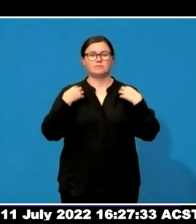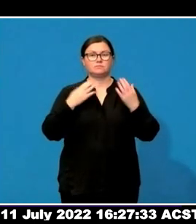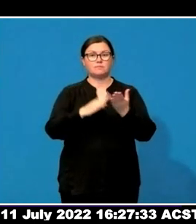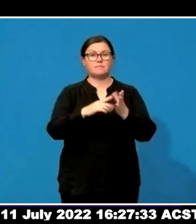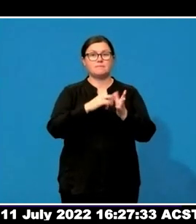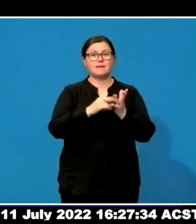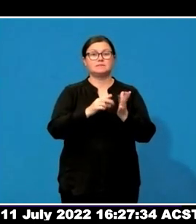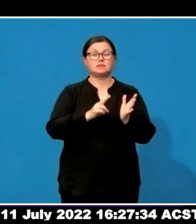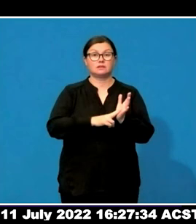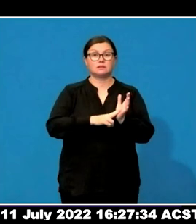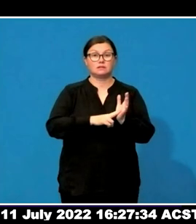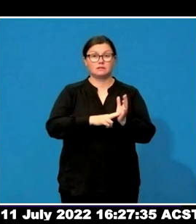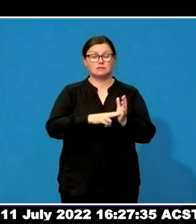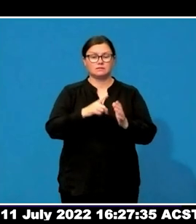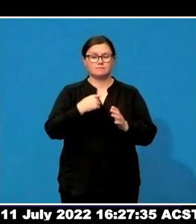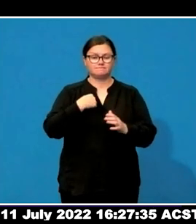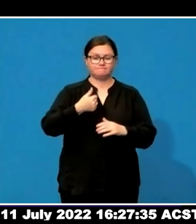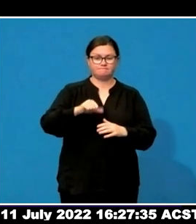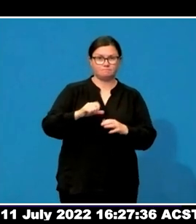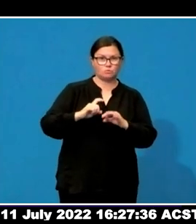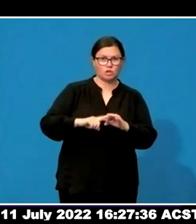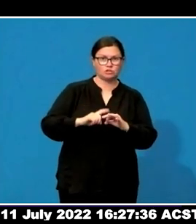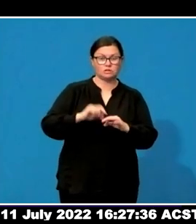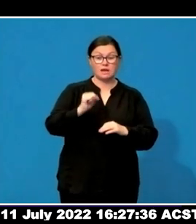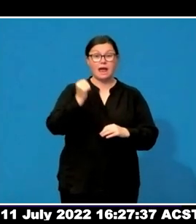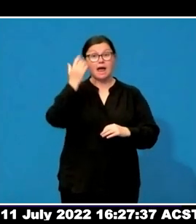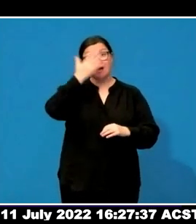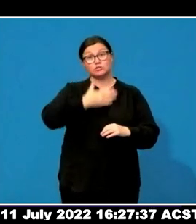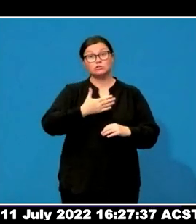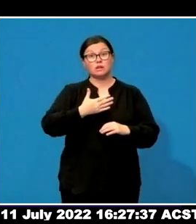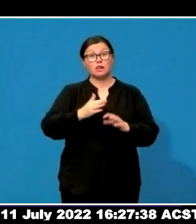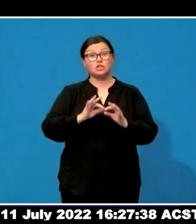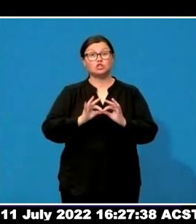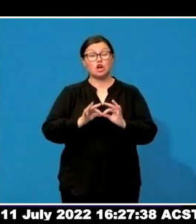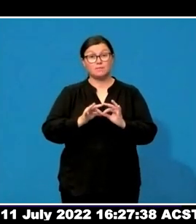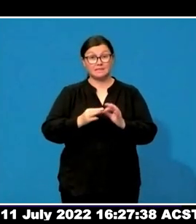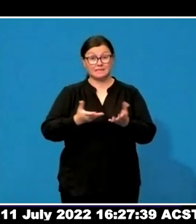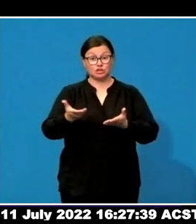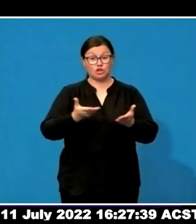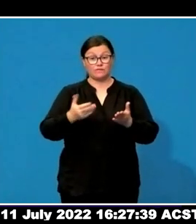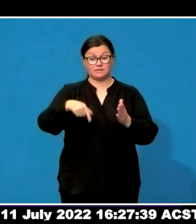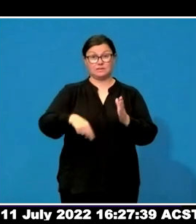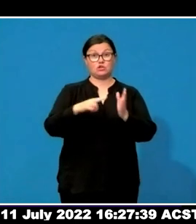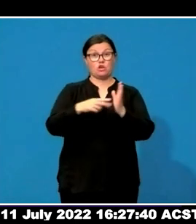The Aboriginal interpreter service here in the Territory, do they have First Nations